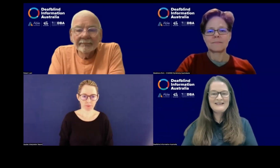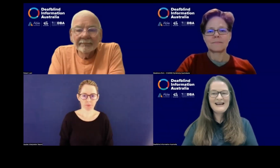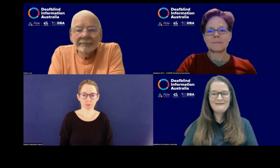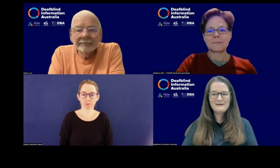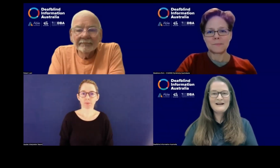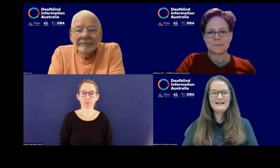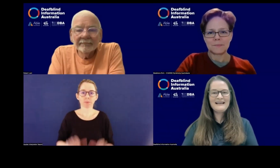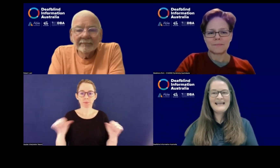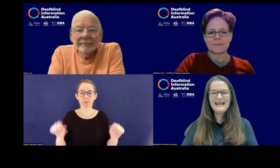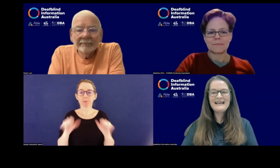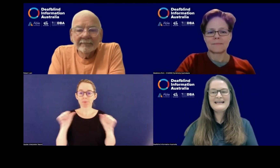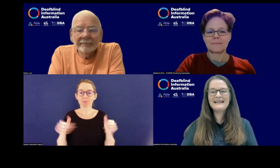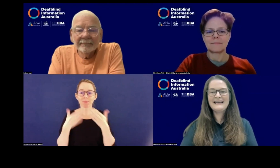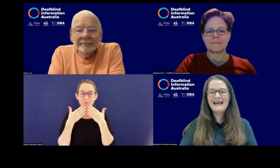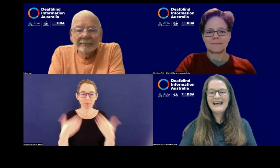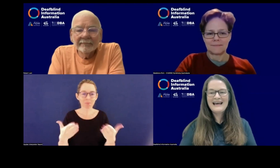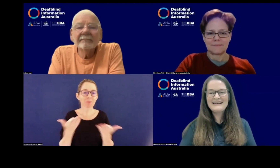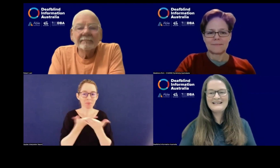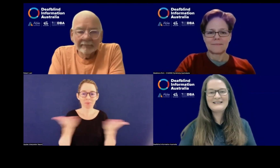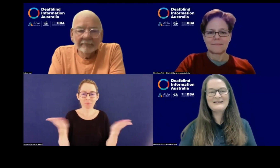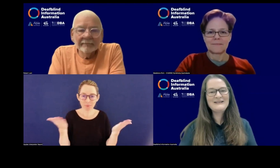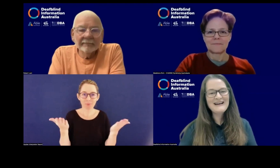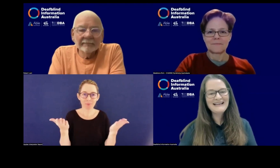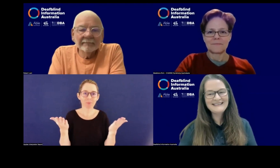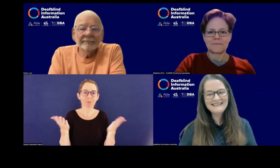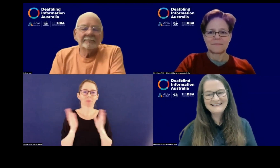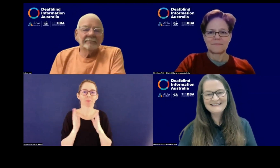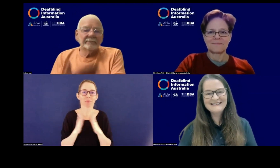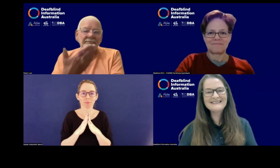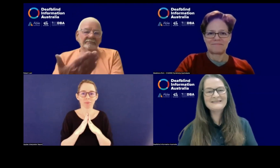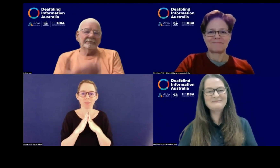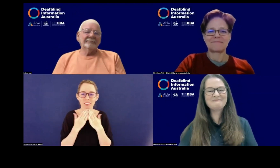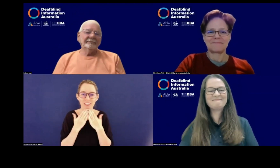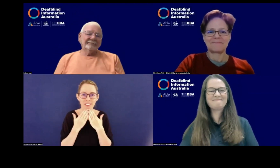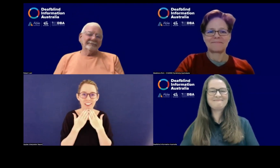And okay, so thank you everyone again, and good night.